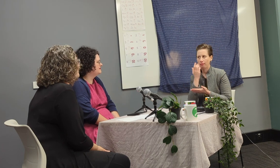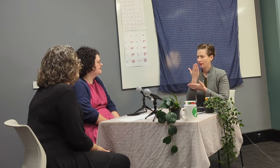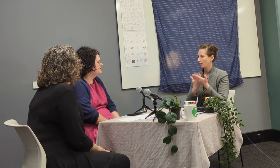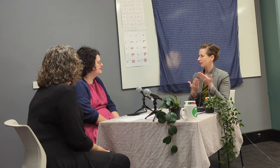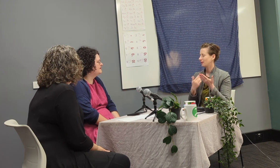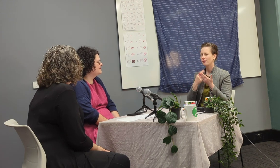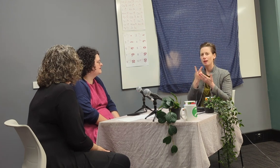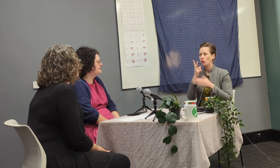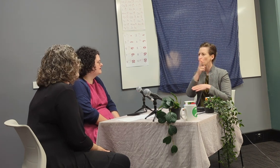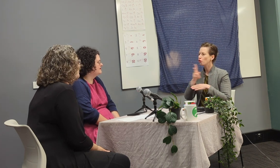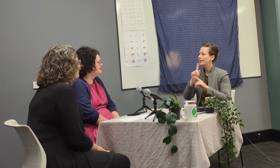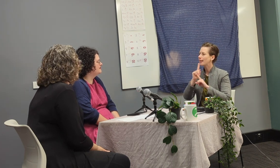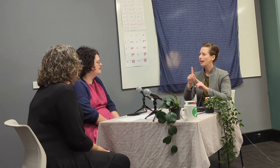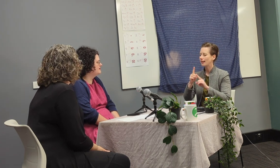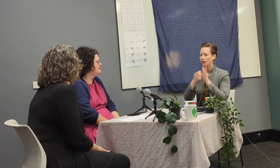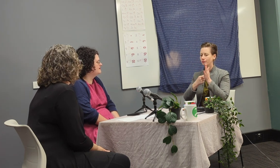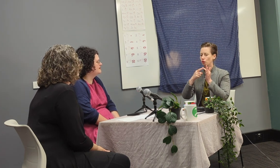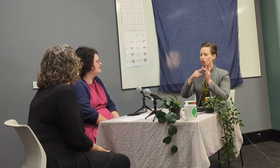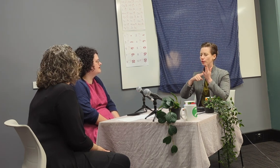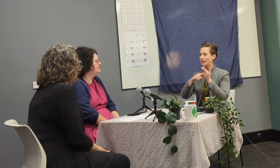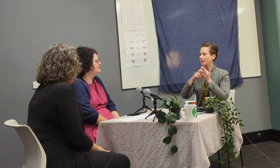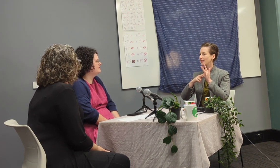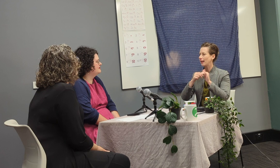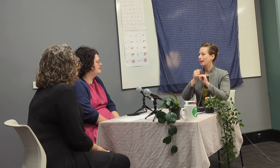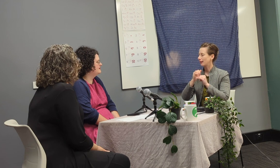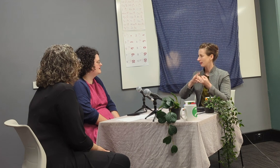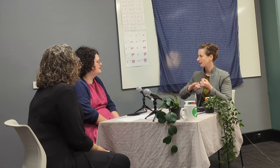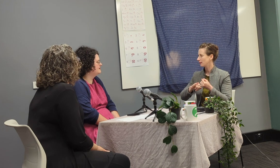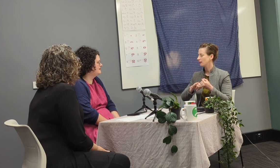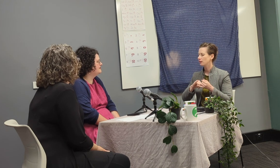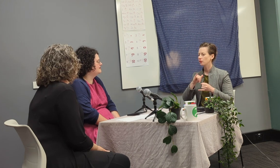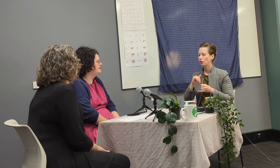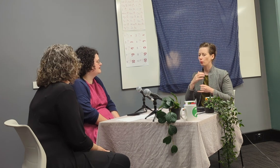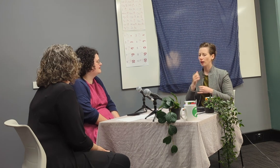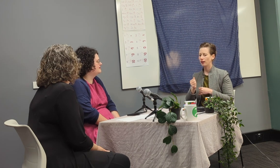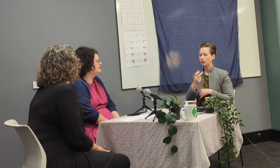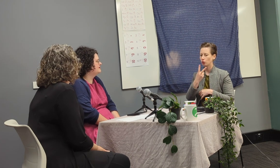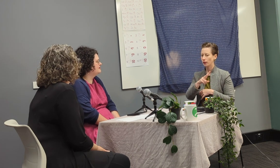It was very basic, very simple, this narrative. It was a retelling genre.